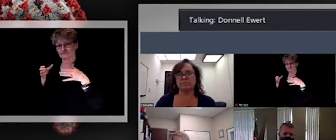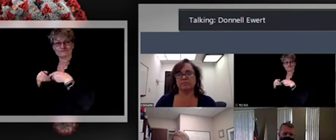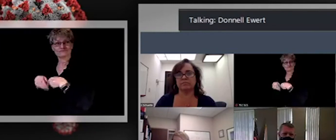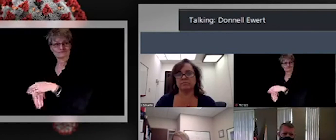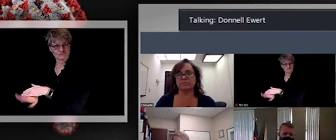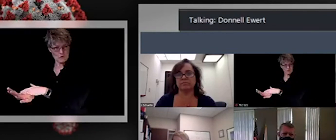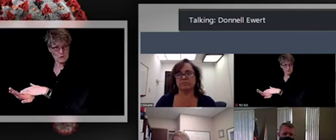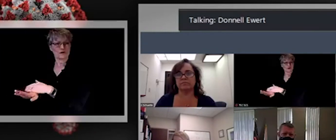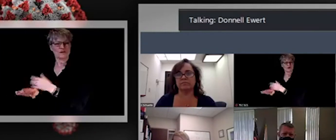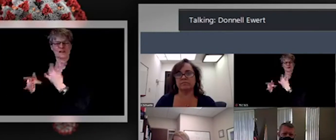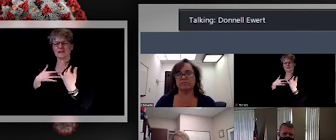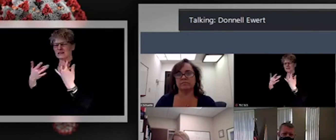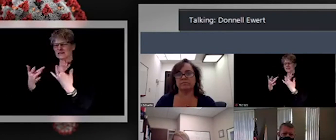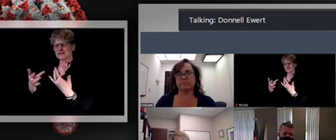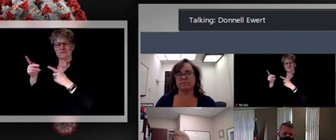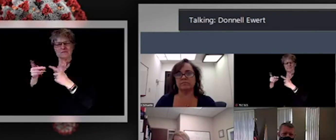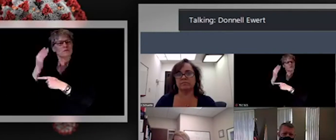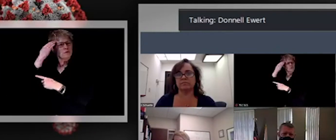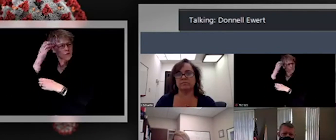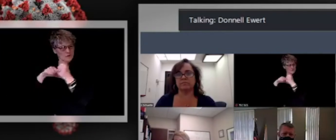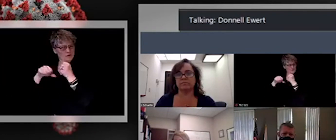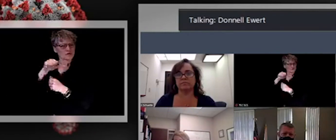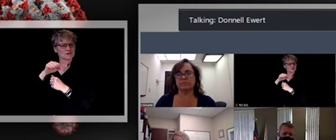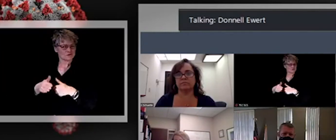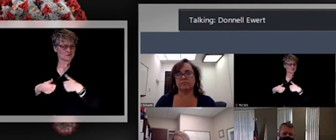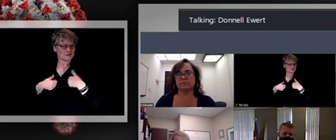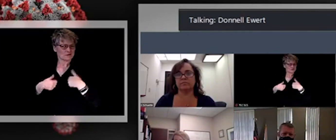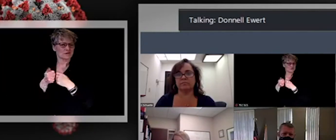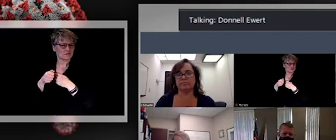that know one another. Sometimes are going to be in the same household and sometimes